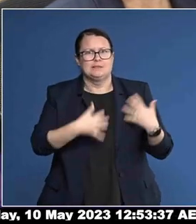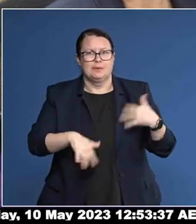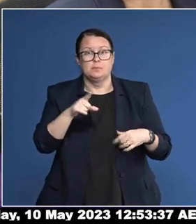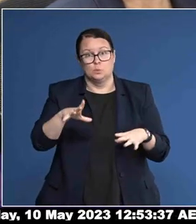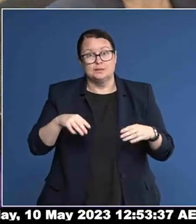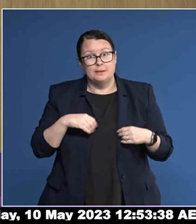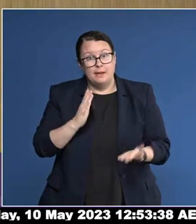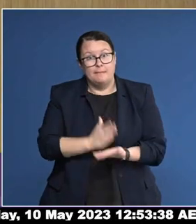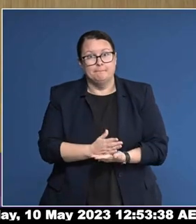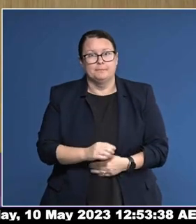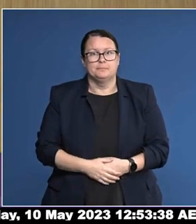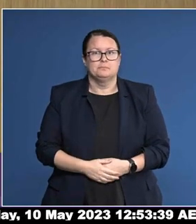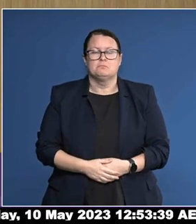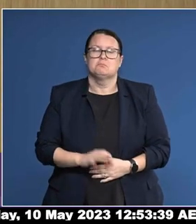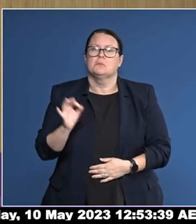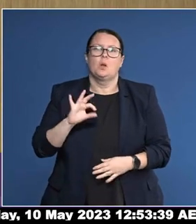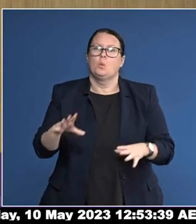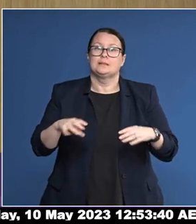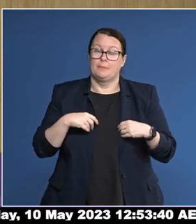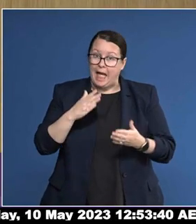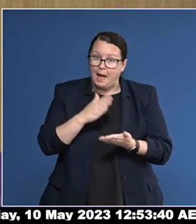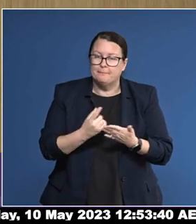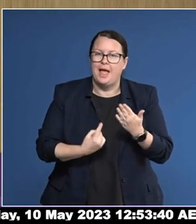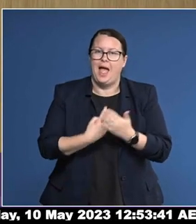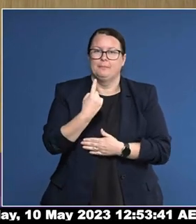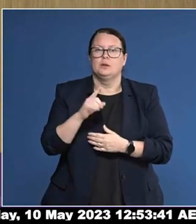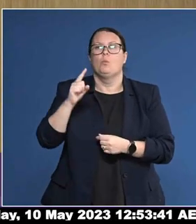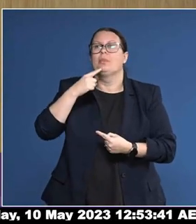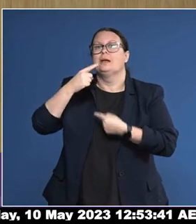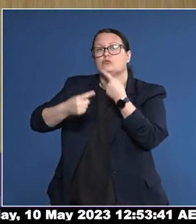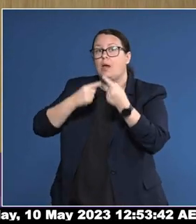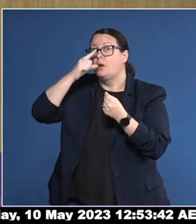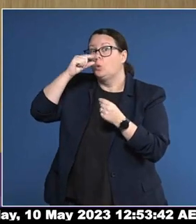I wouldn't accept that it's occurred. What they've described is potential that it did occur.